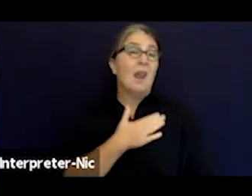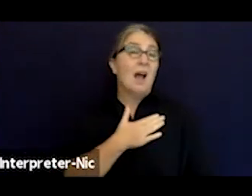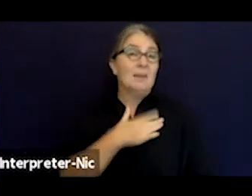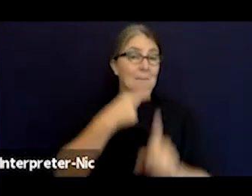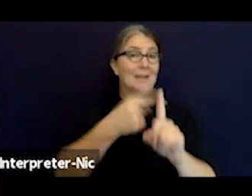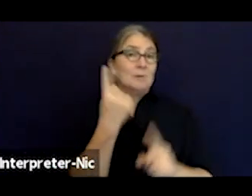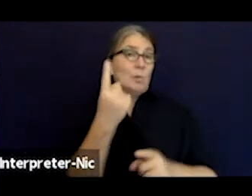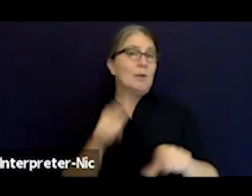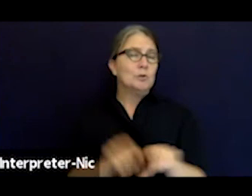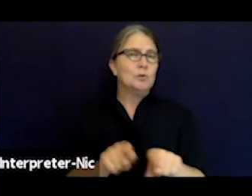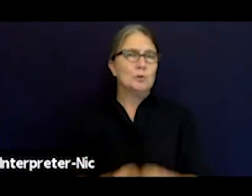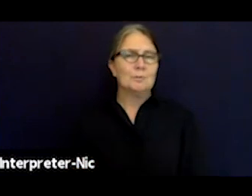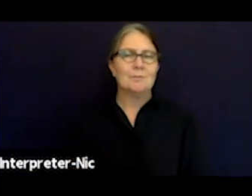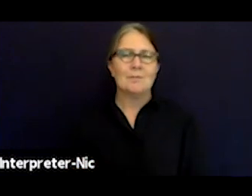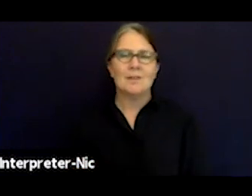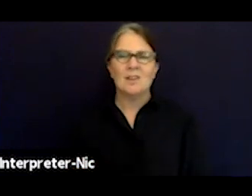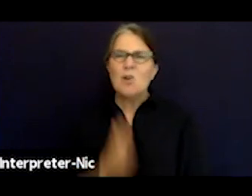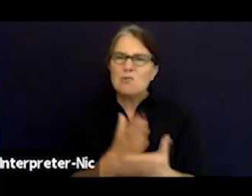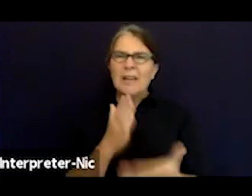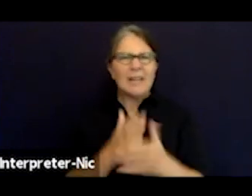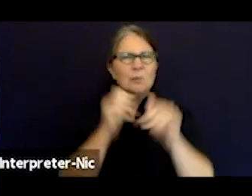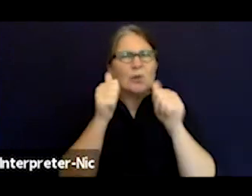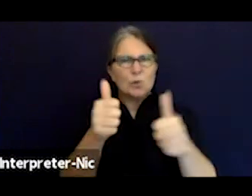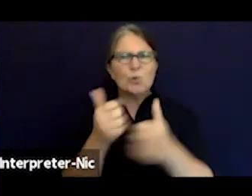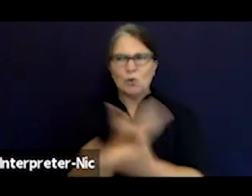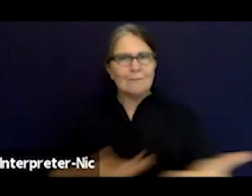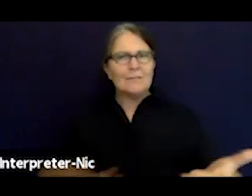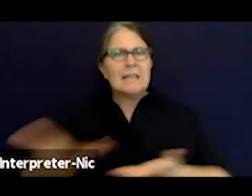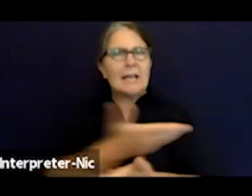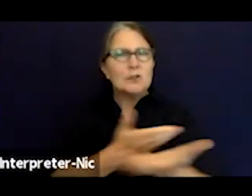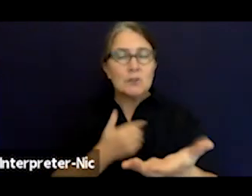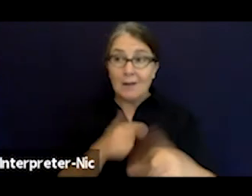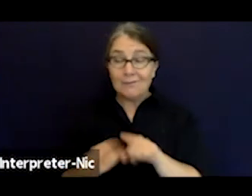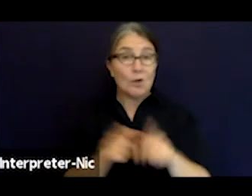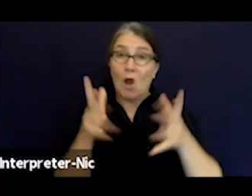this was an inspiring conversation. I am taking away a lot of ideas from all of you as well.